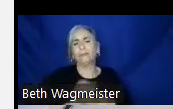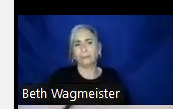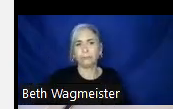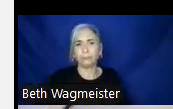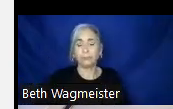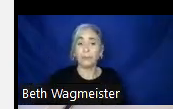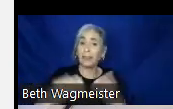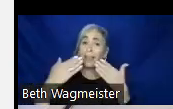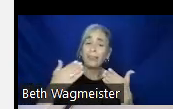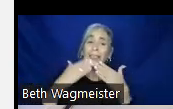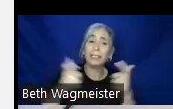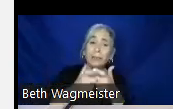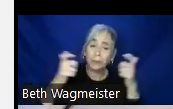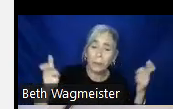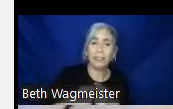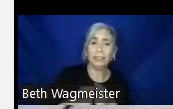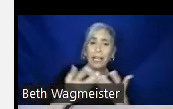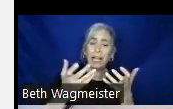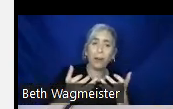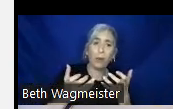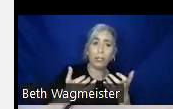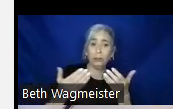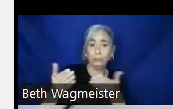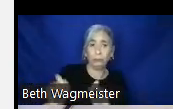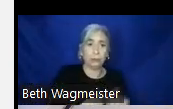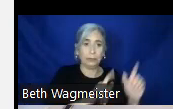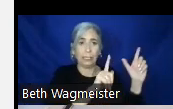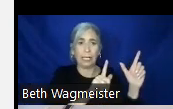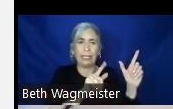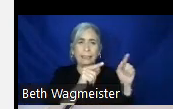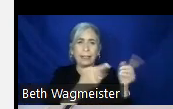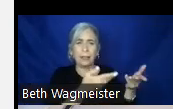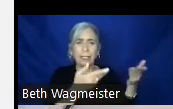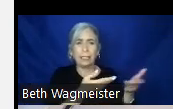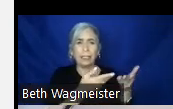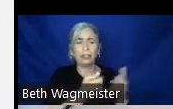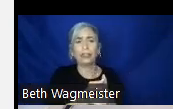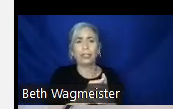I want to thank you very much. I want you to know that the slides are on this site. If that is long,